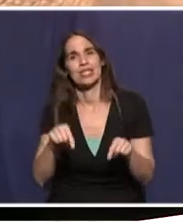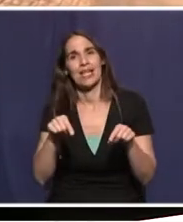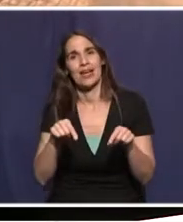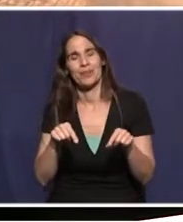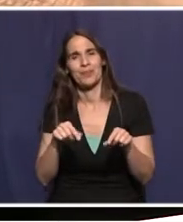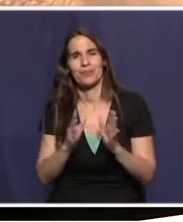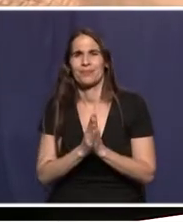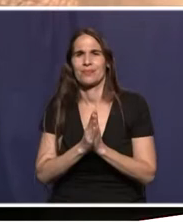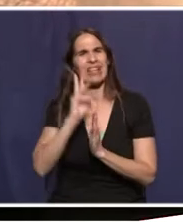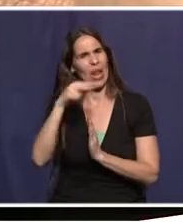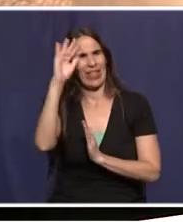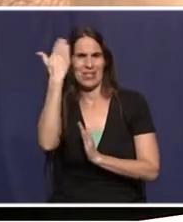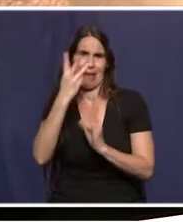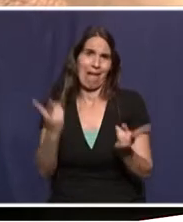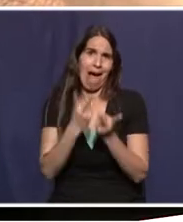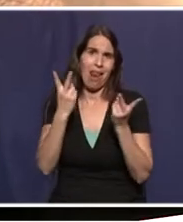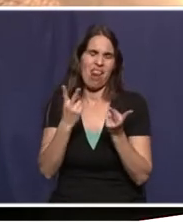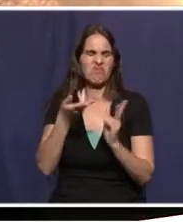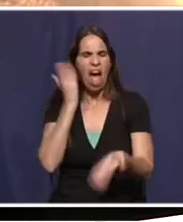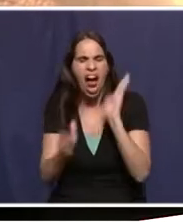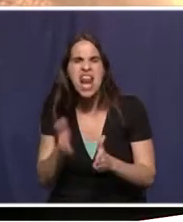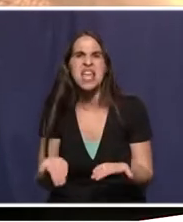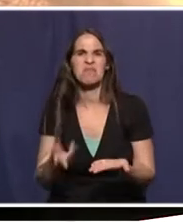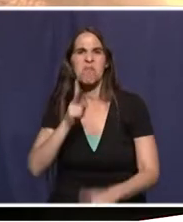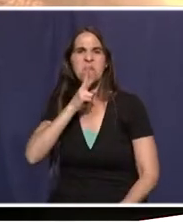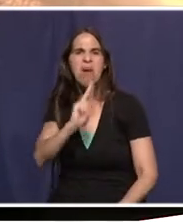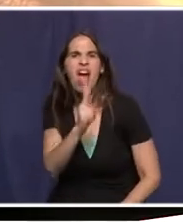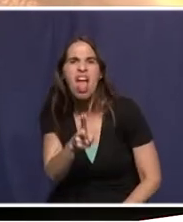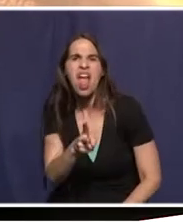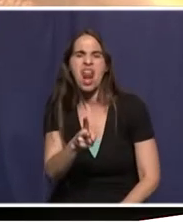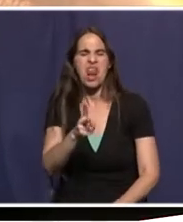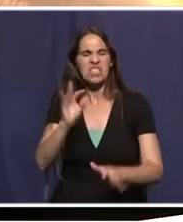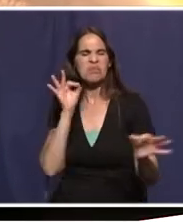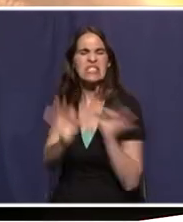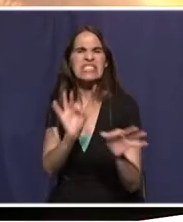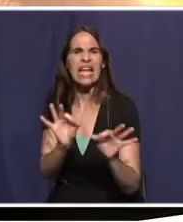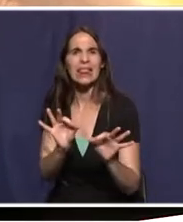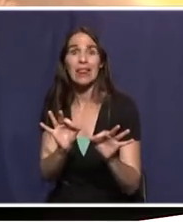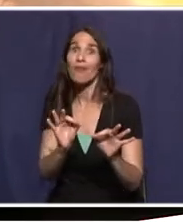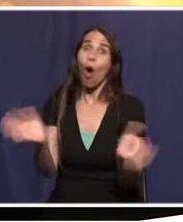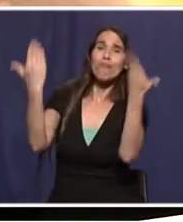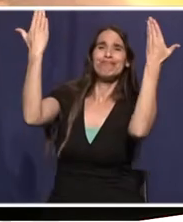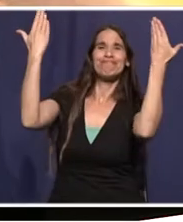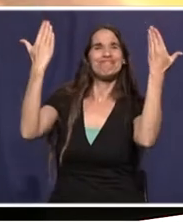Being an extremist is easy, you use violence, swear, incite violence, and become a star in the media.